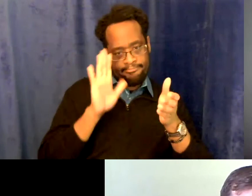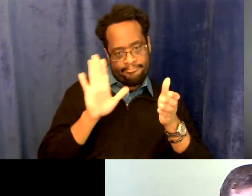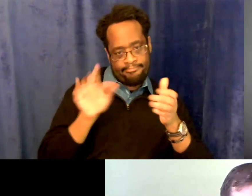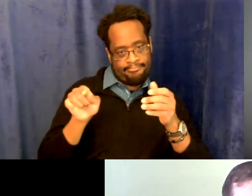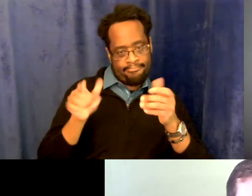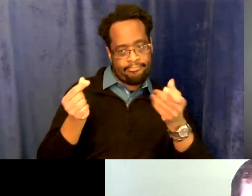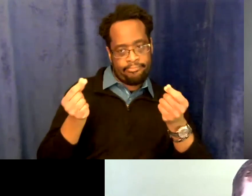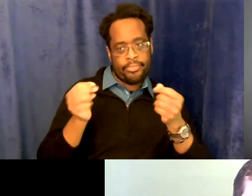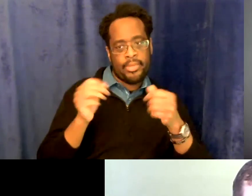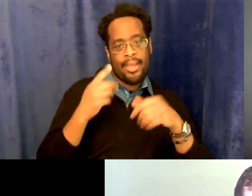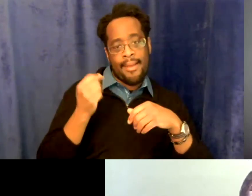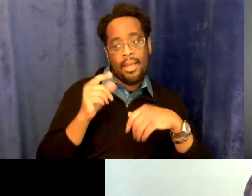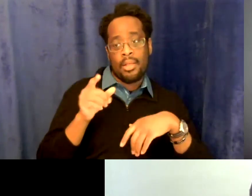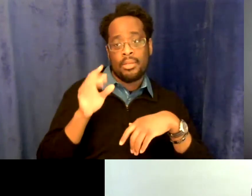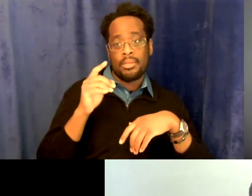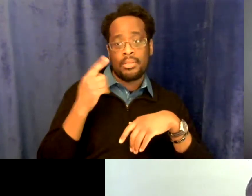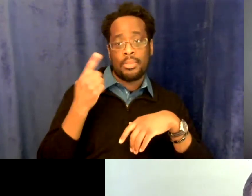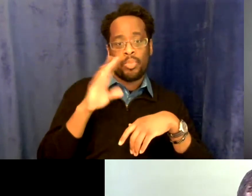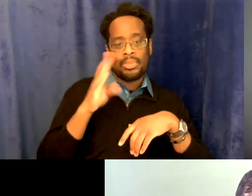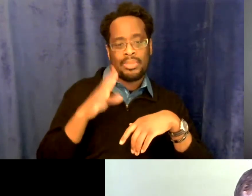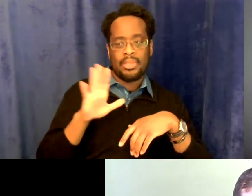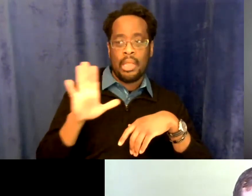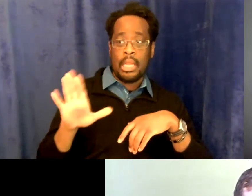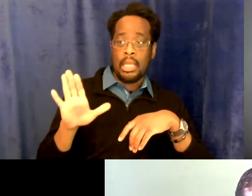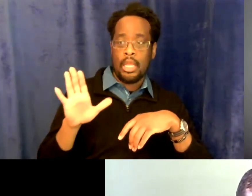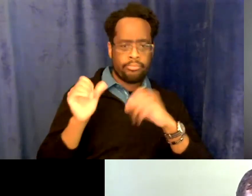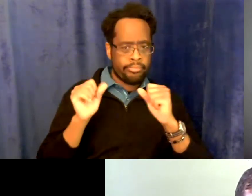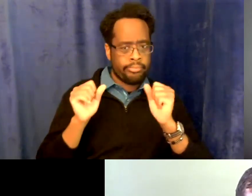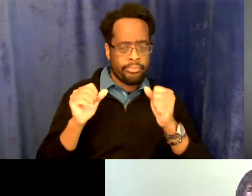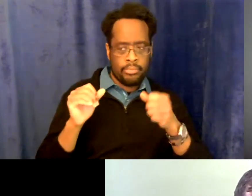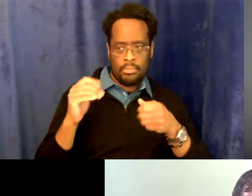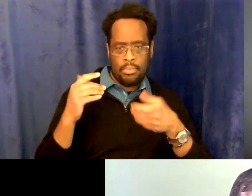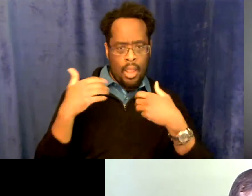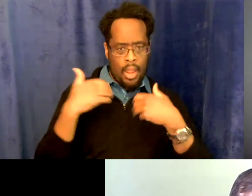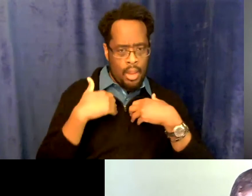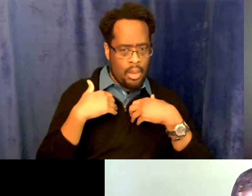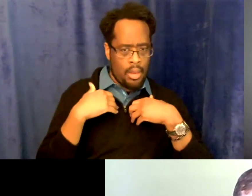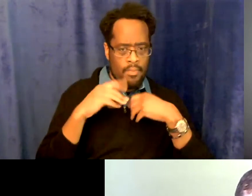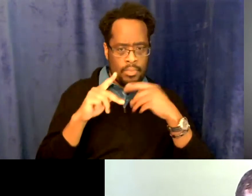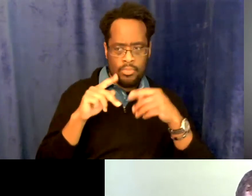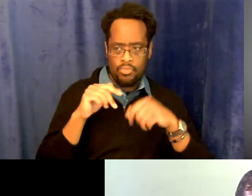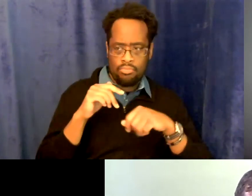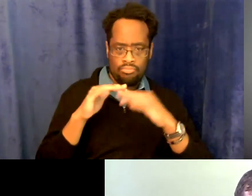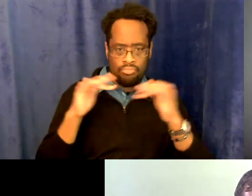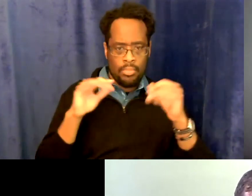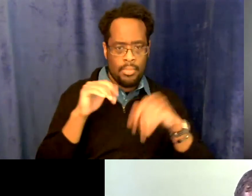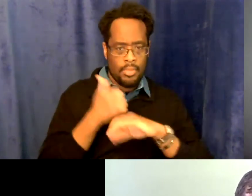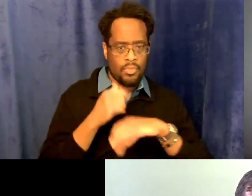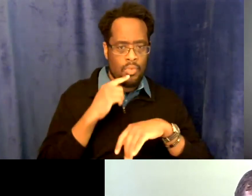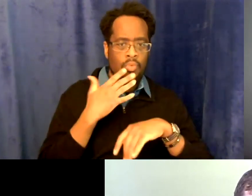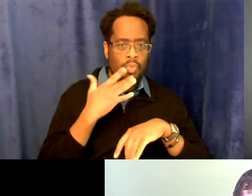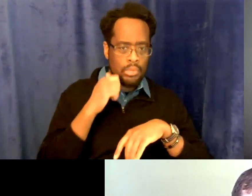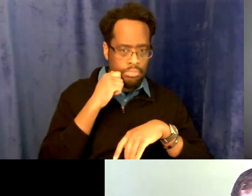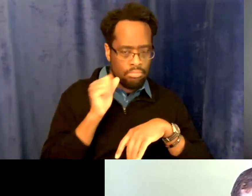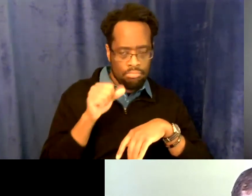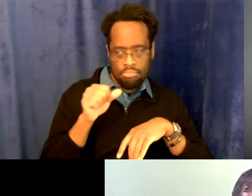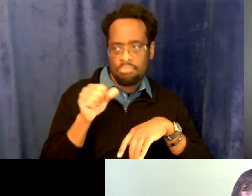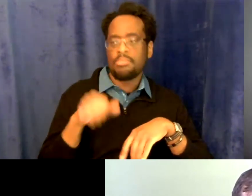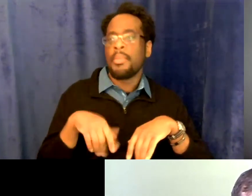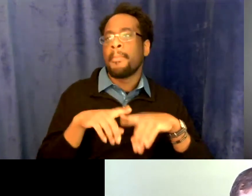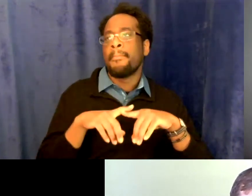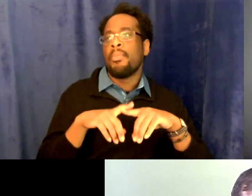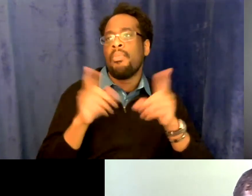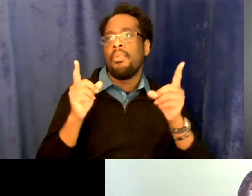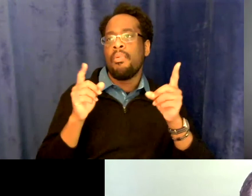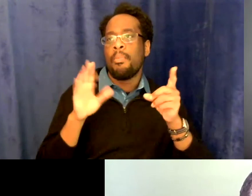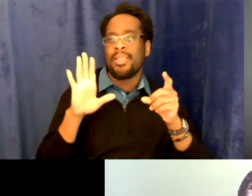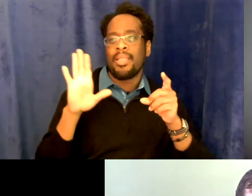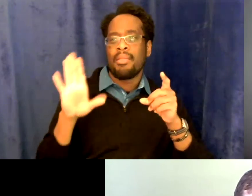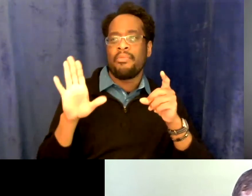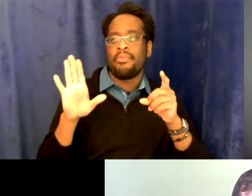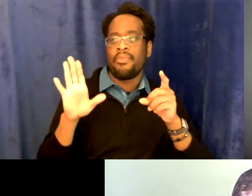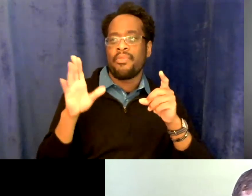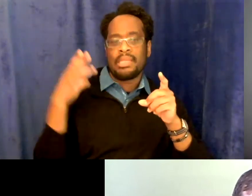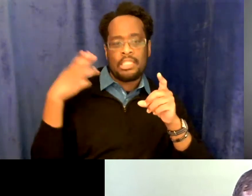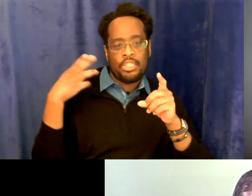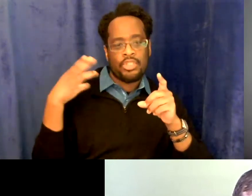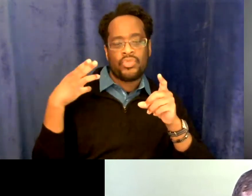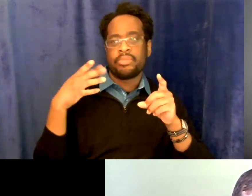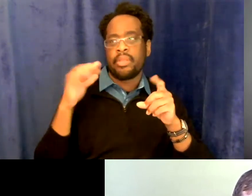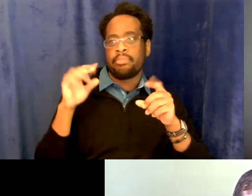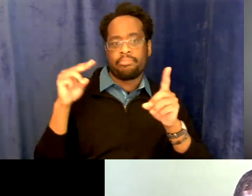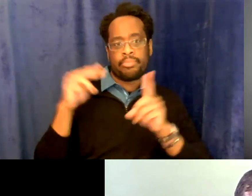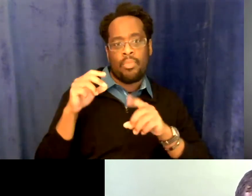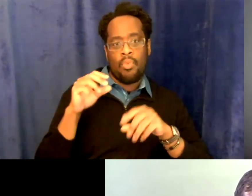dr joseph says um no i do know that they have diversity within their skin color however their